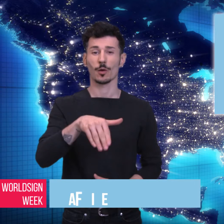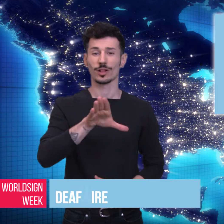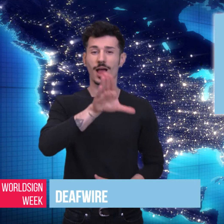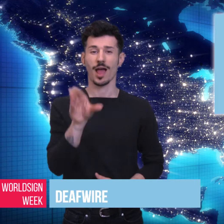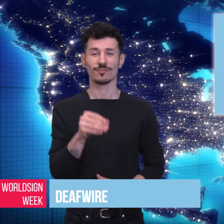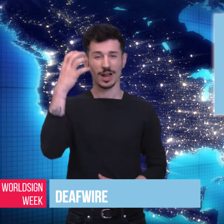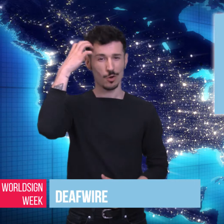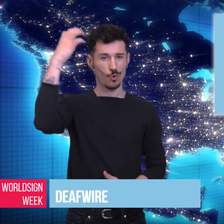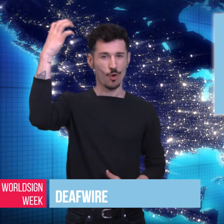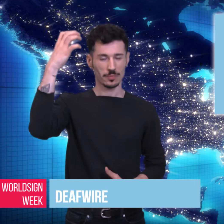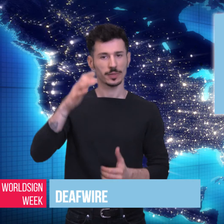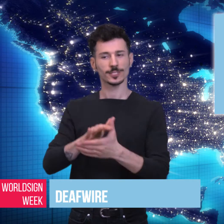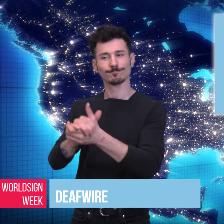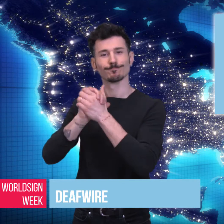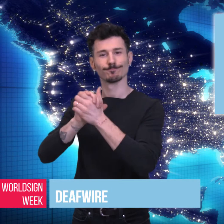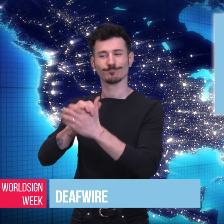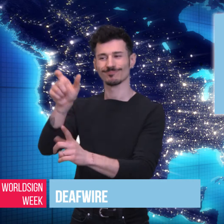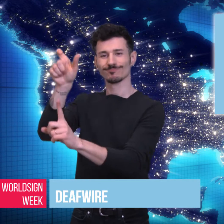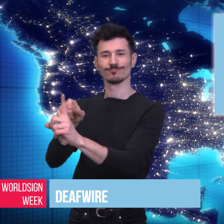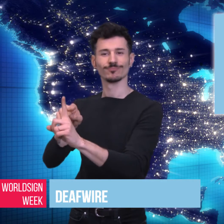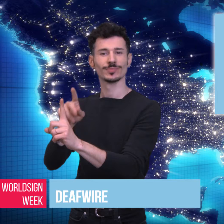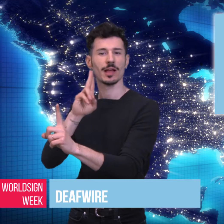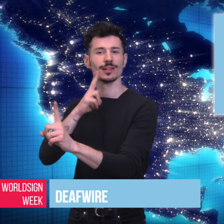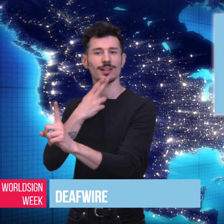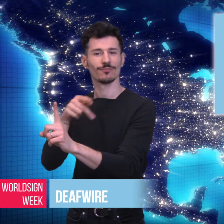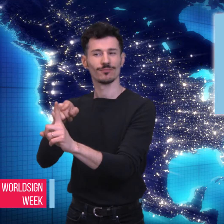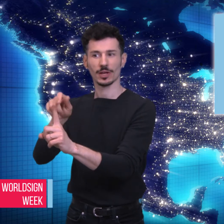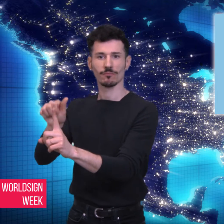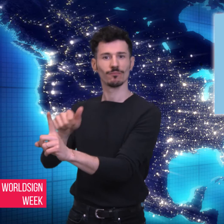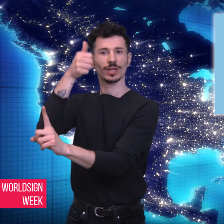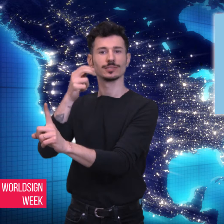Alessio: The South African government congratulated the